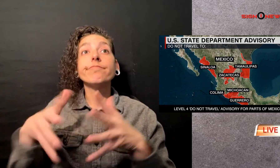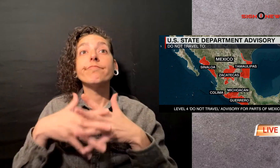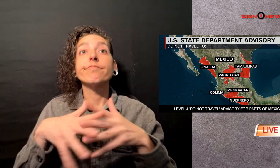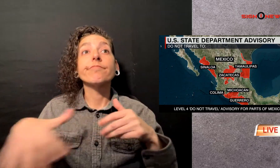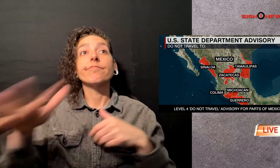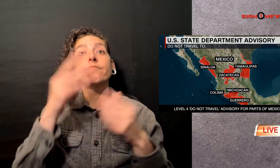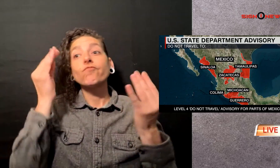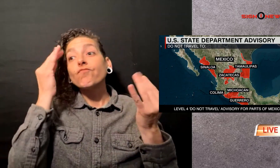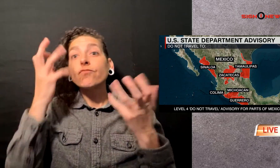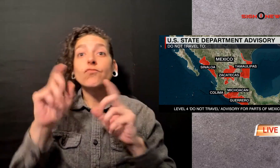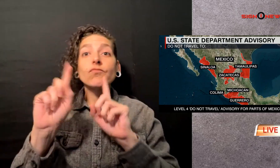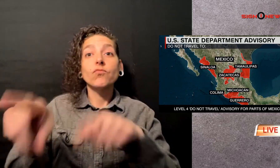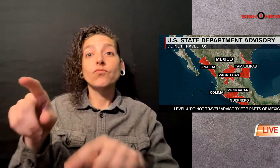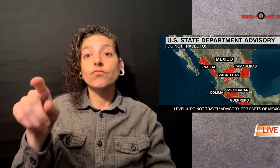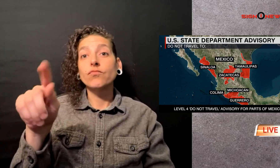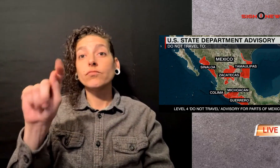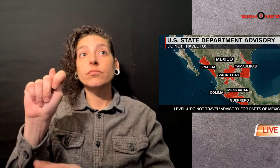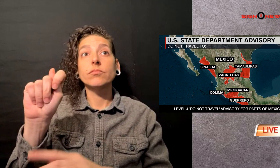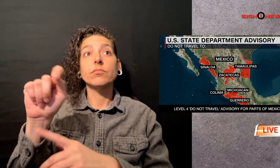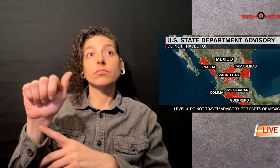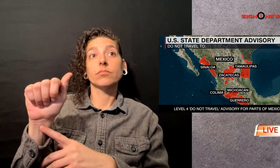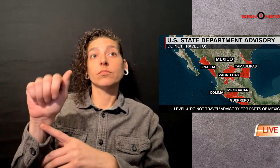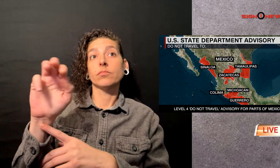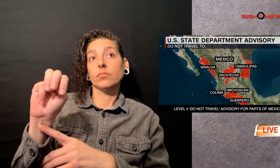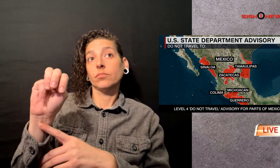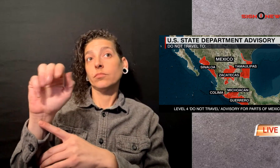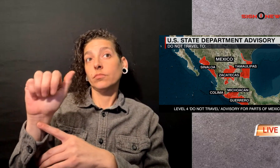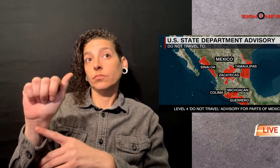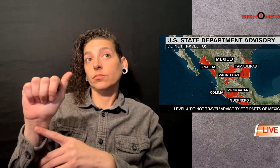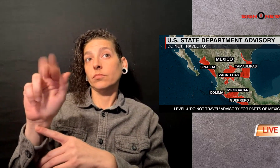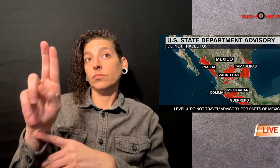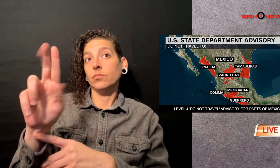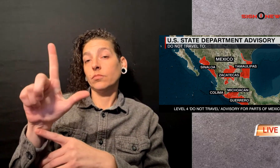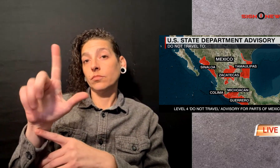US citizens thinking of going to Tamaulipas Mexico